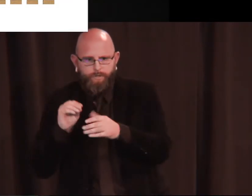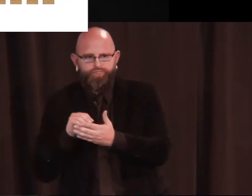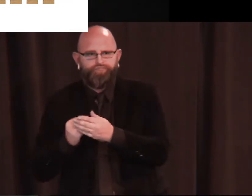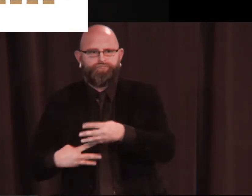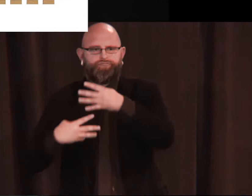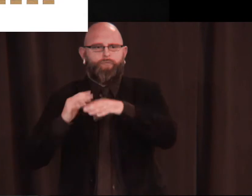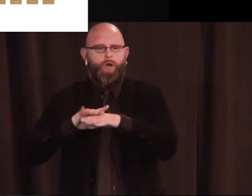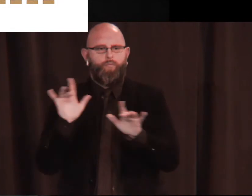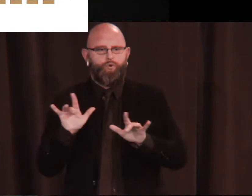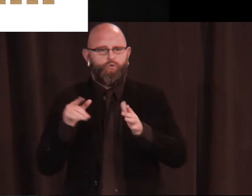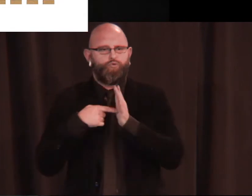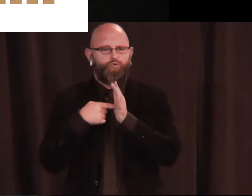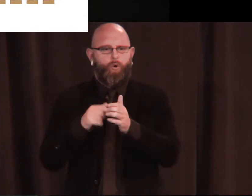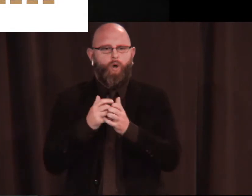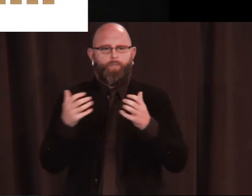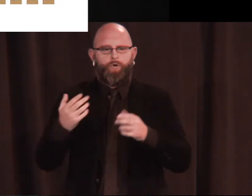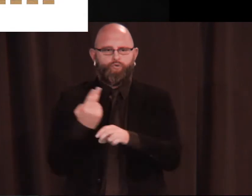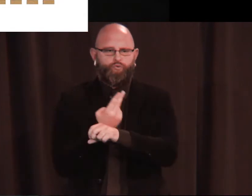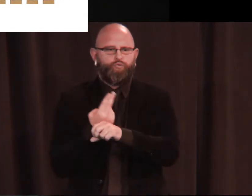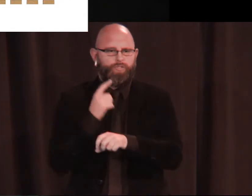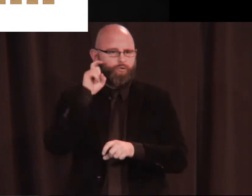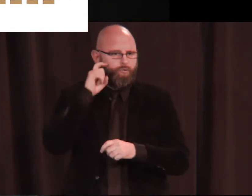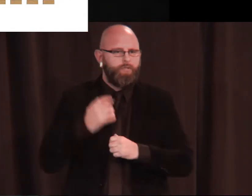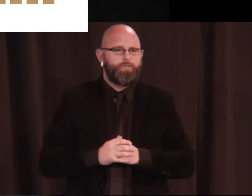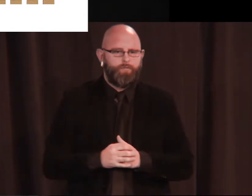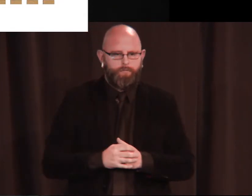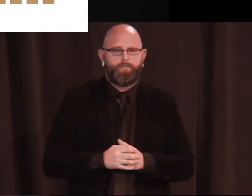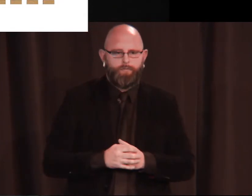degree of hearing loss was a factor, so children with milder hearing loss tended